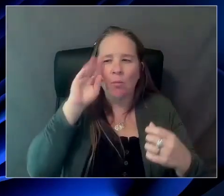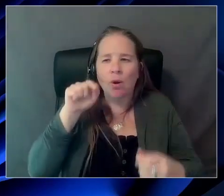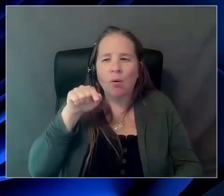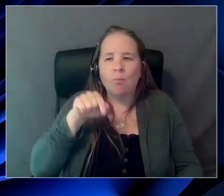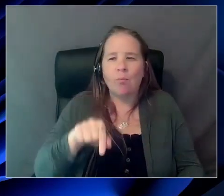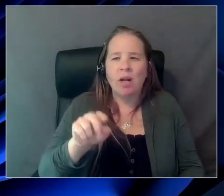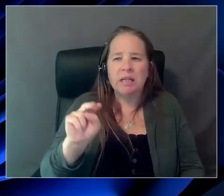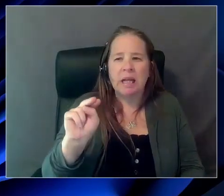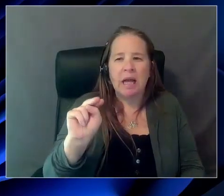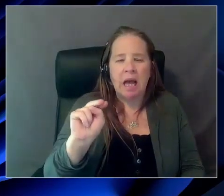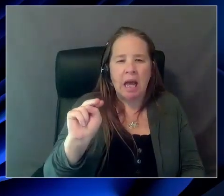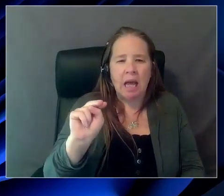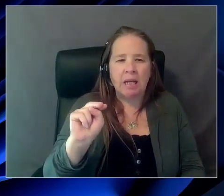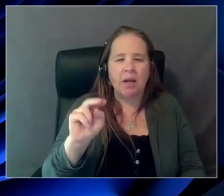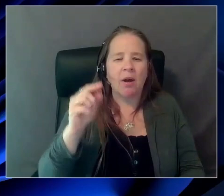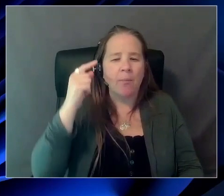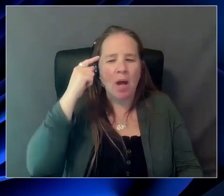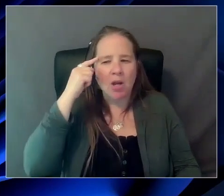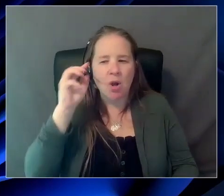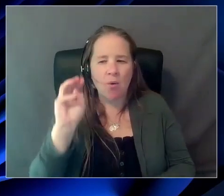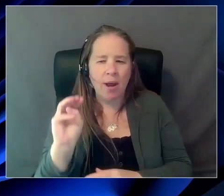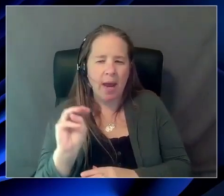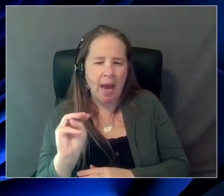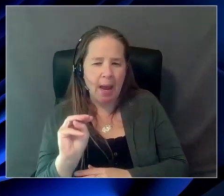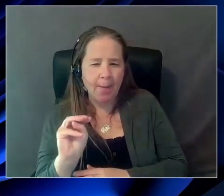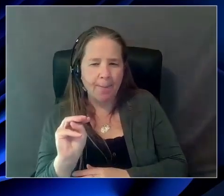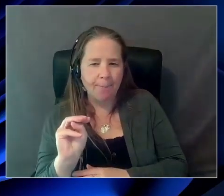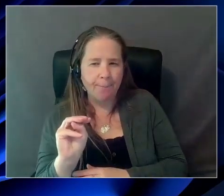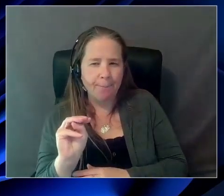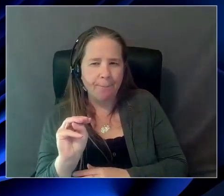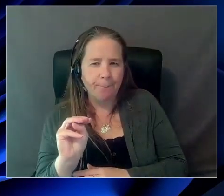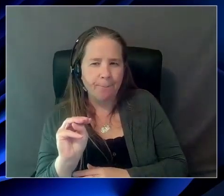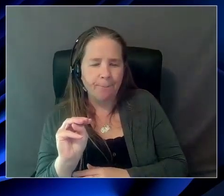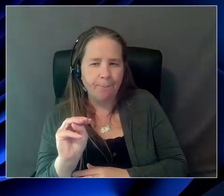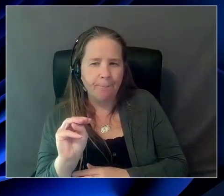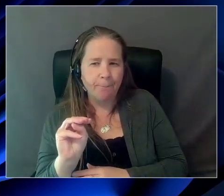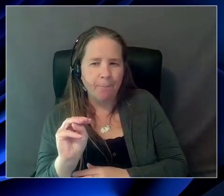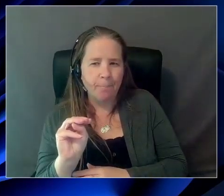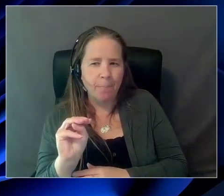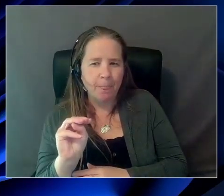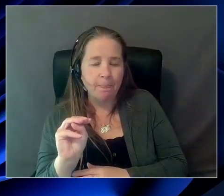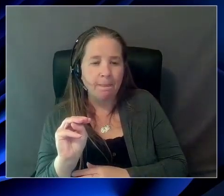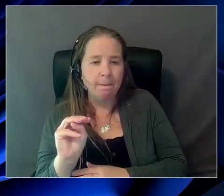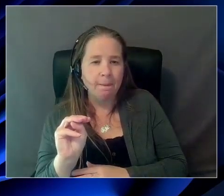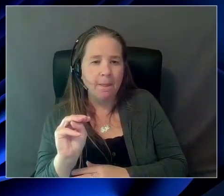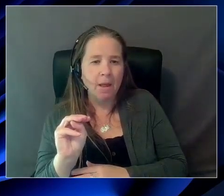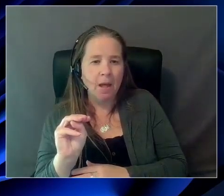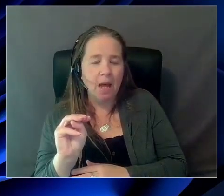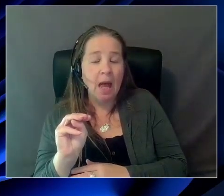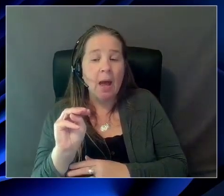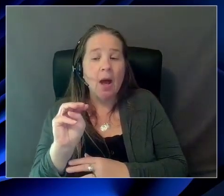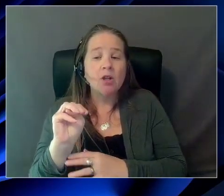I know that M is the last icon in my. Or movie Microsoft movies. The last icon in my M letter group,